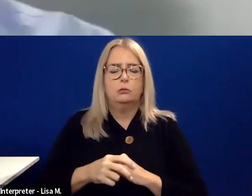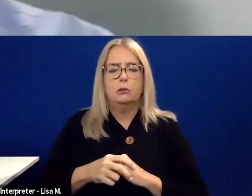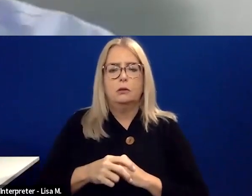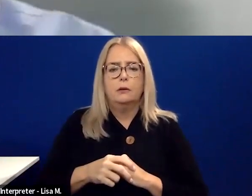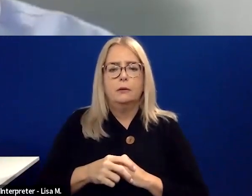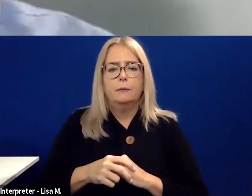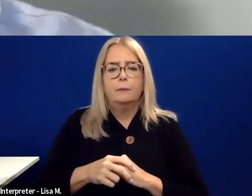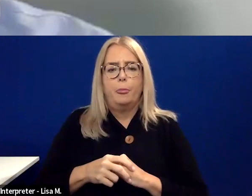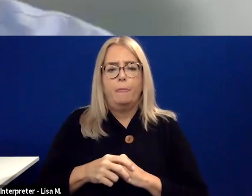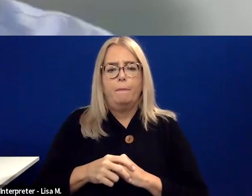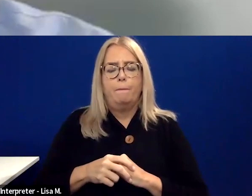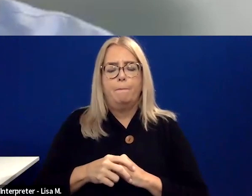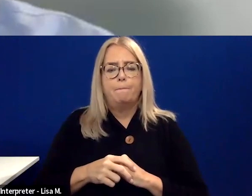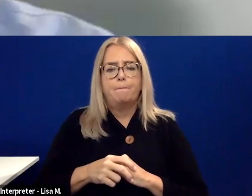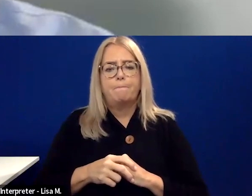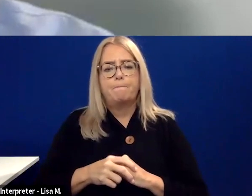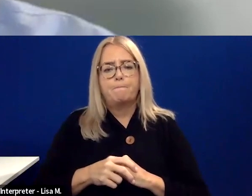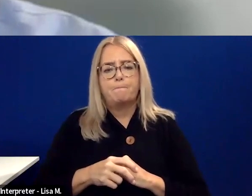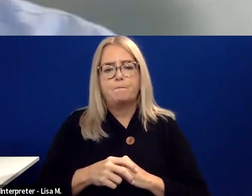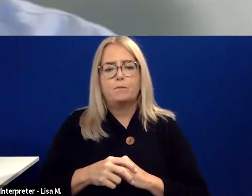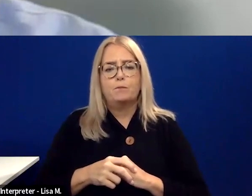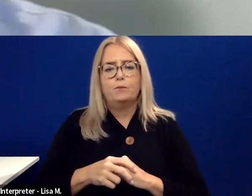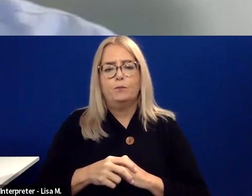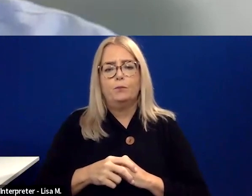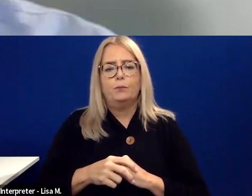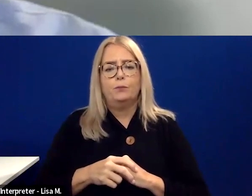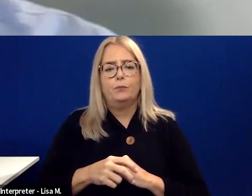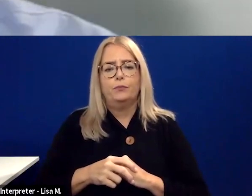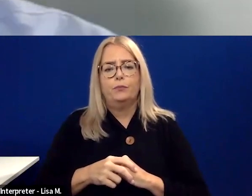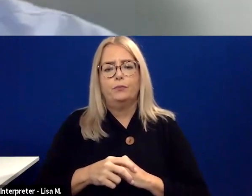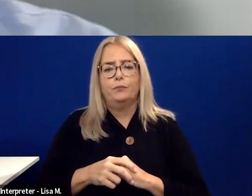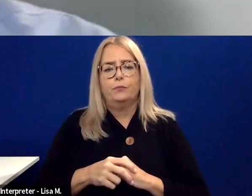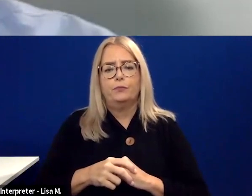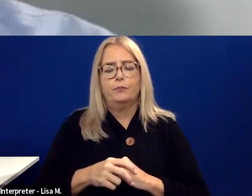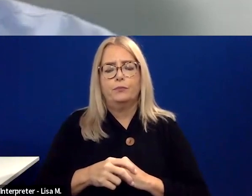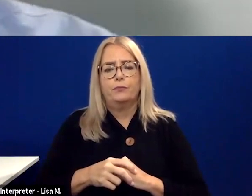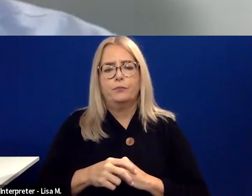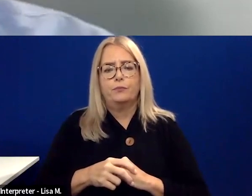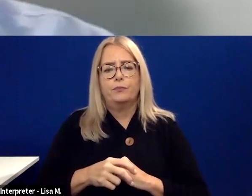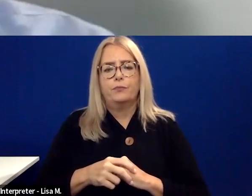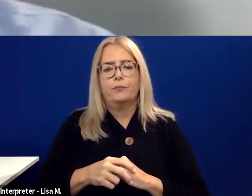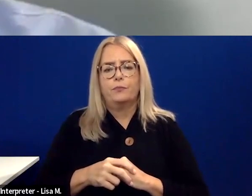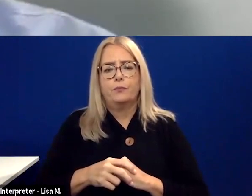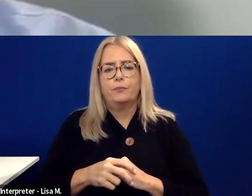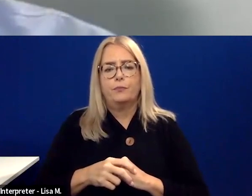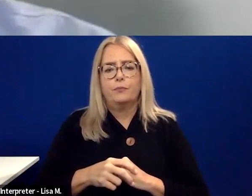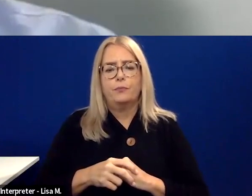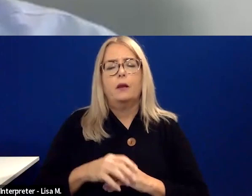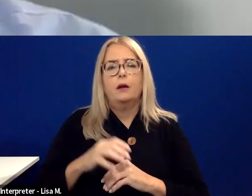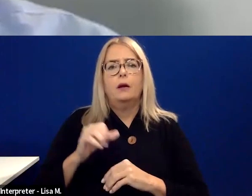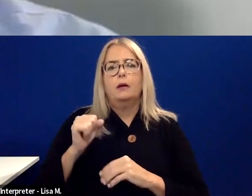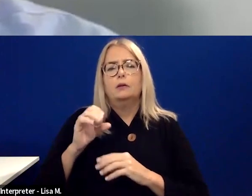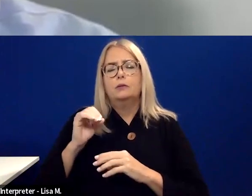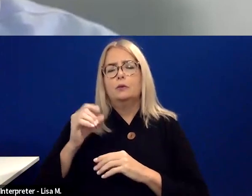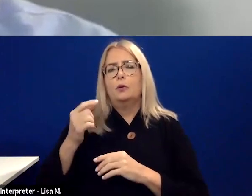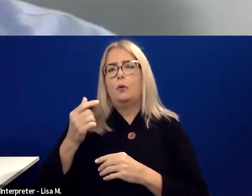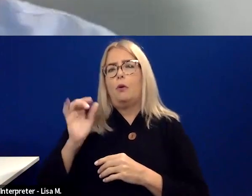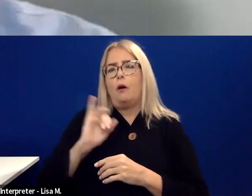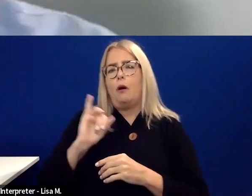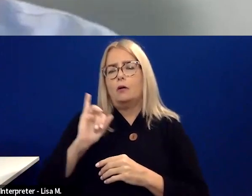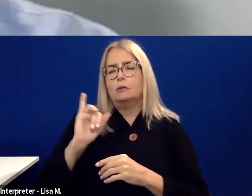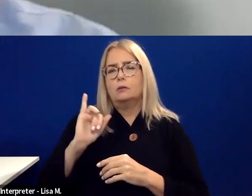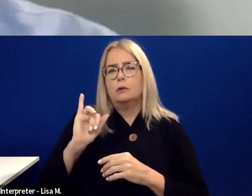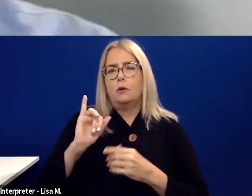not the case right but it uh it lends itself for us to think in that way it also lends itself to to